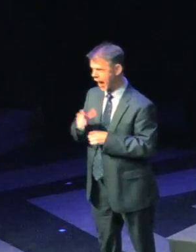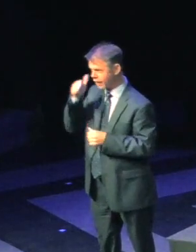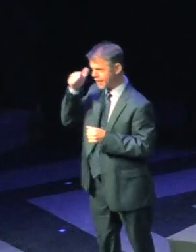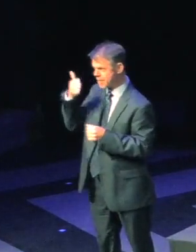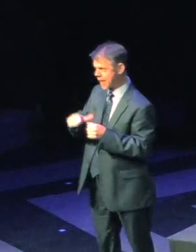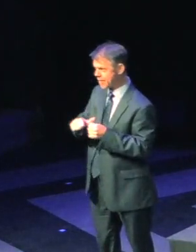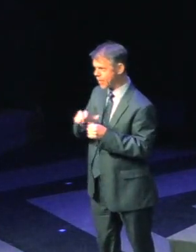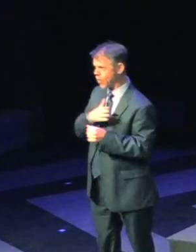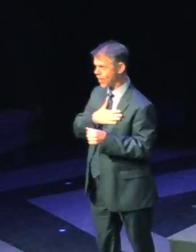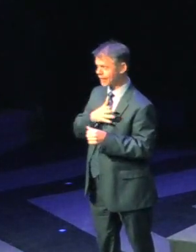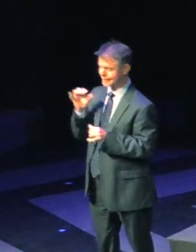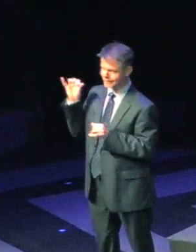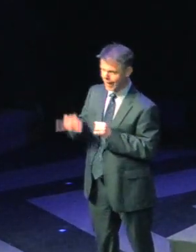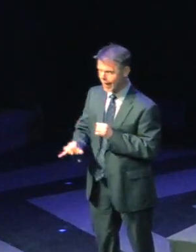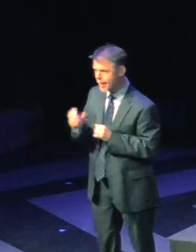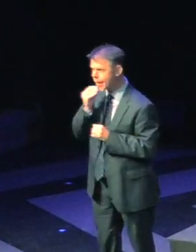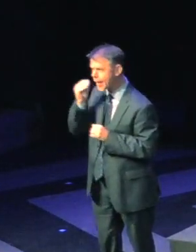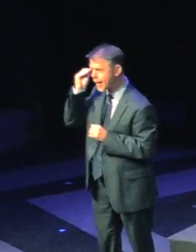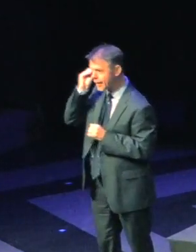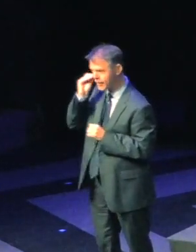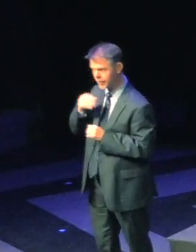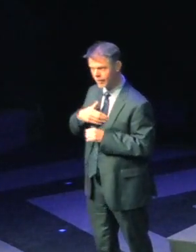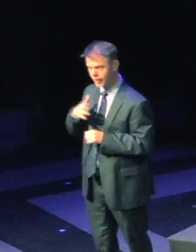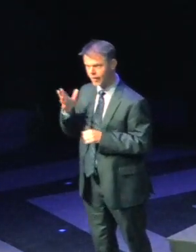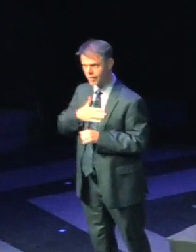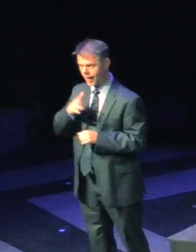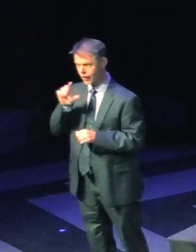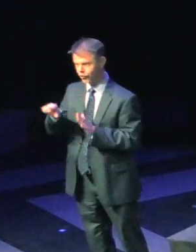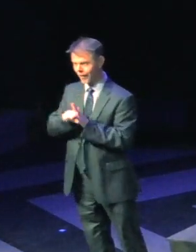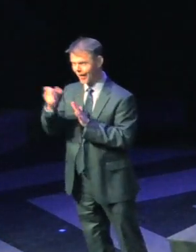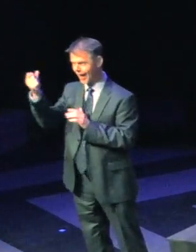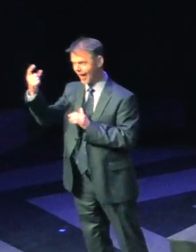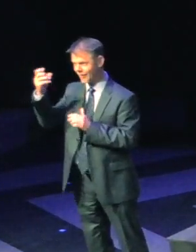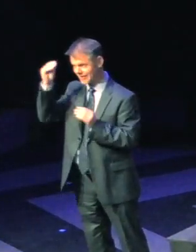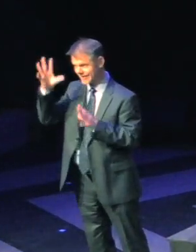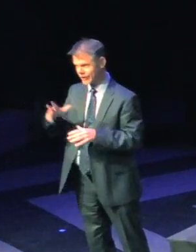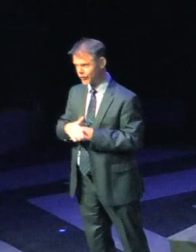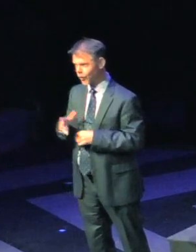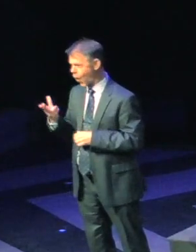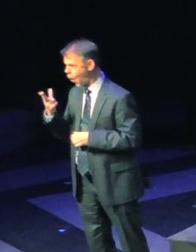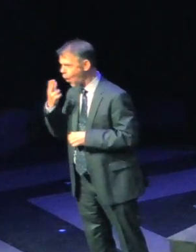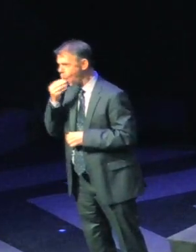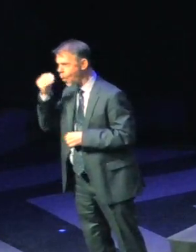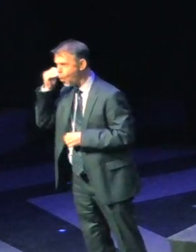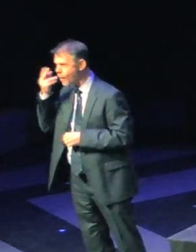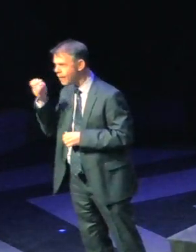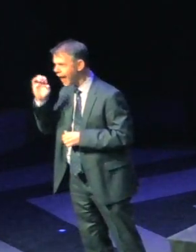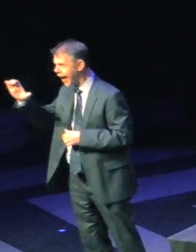you don't even know what home ec is but that's how that's how old I am. We had home ec or you learn to